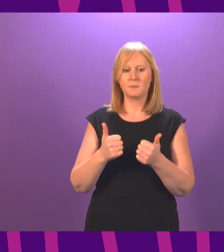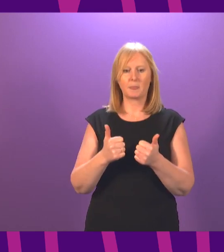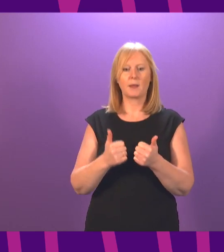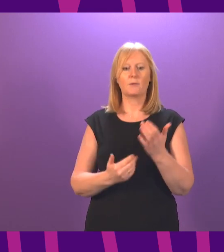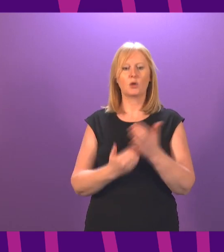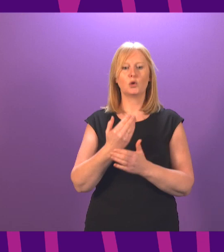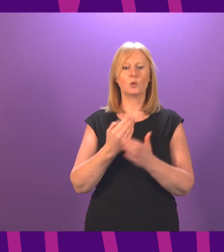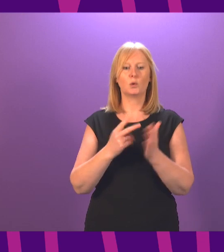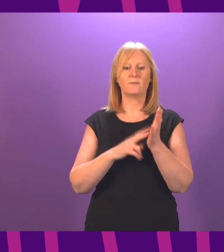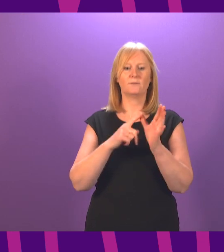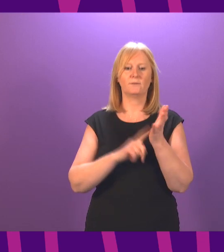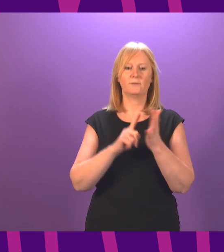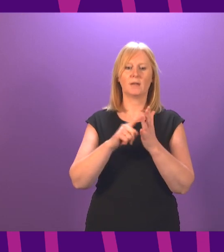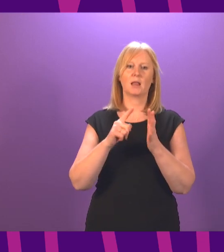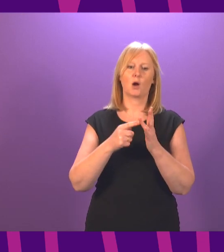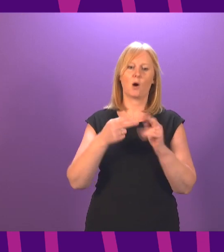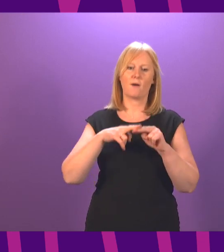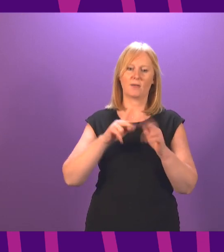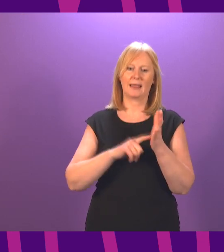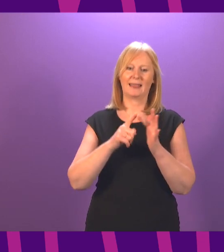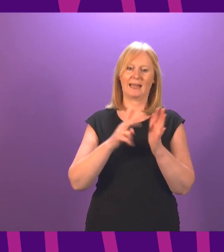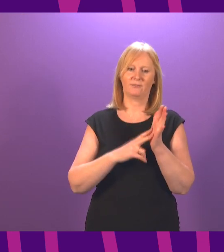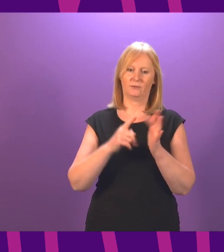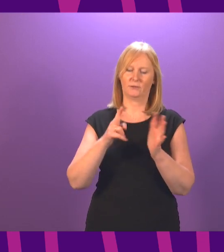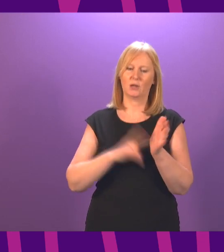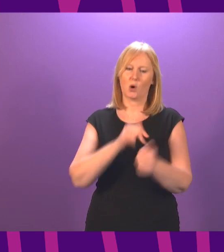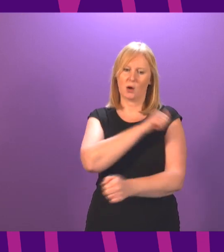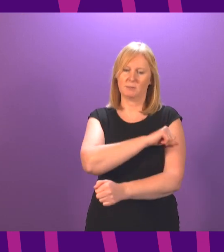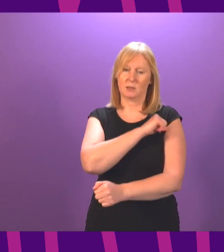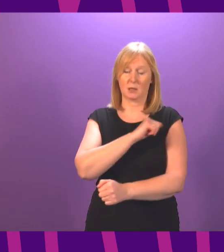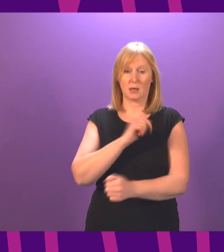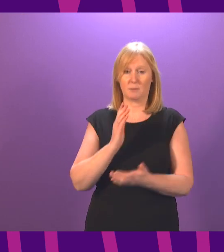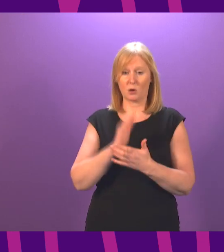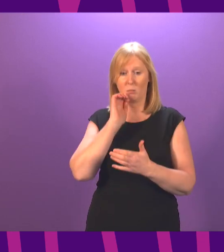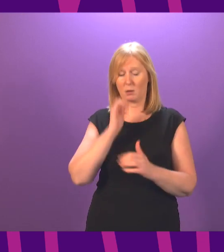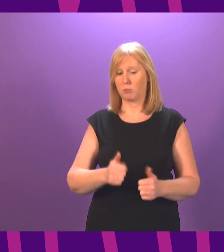I am sure that it will be a shining example of that type of service.